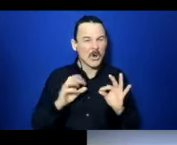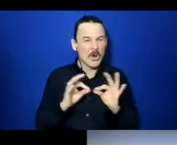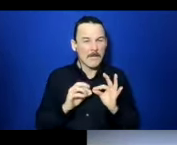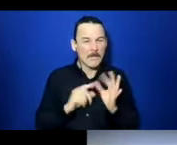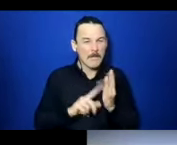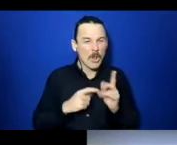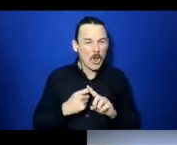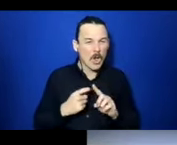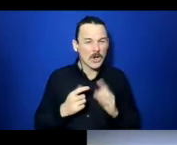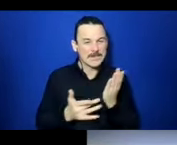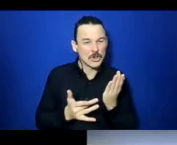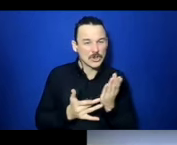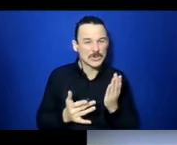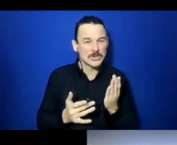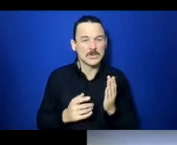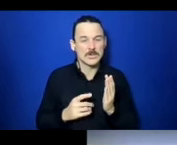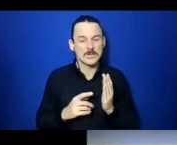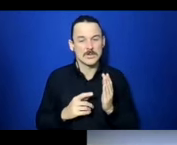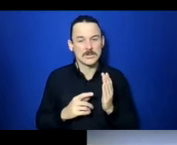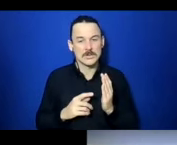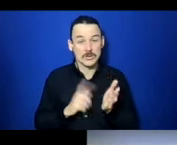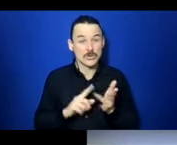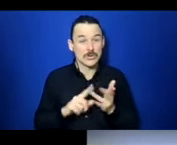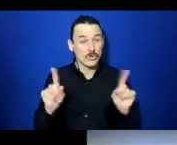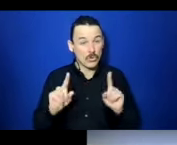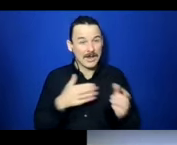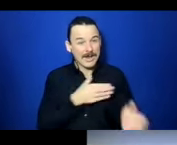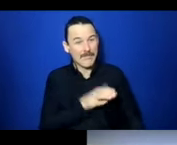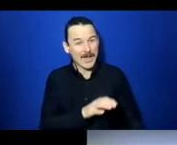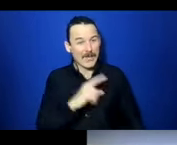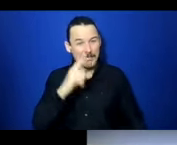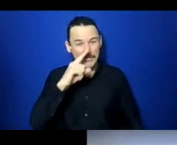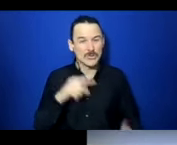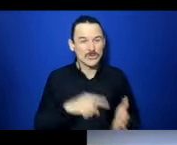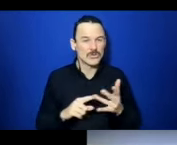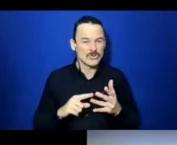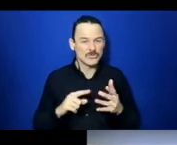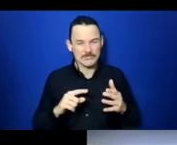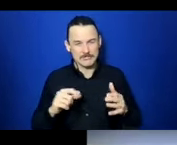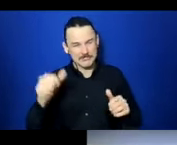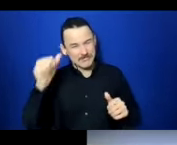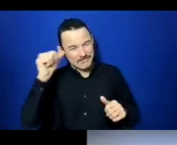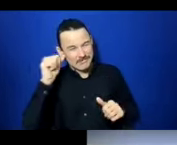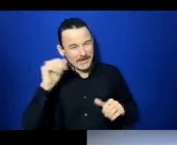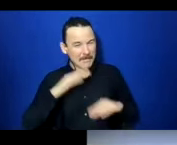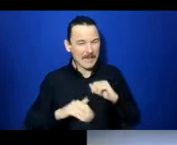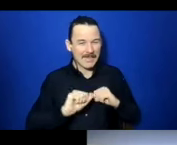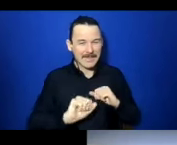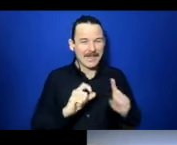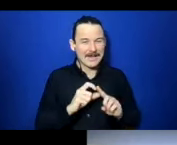people to own their own data. But what's unique about it is that it's a COVID app, that's also